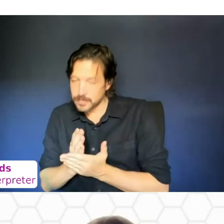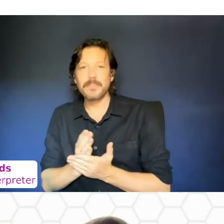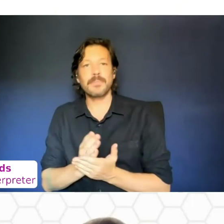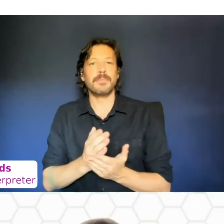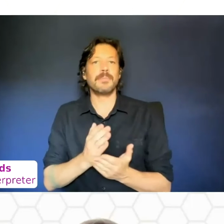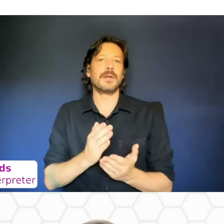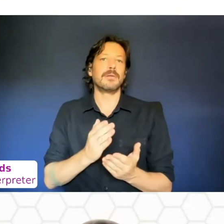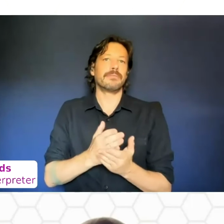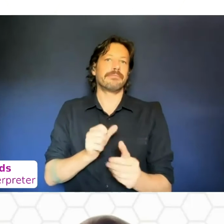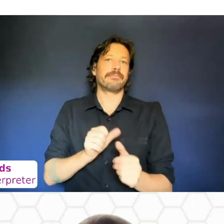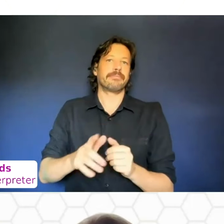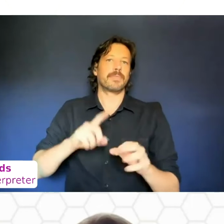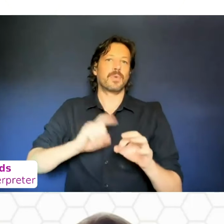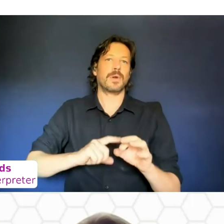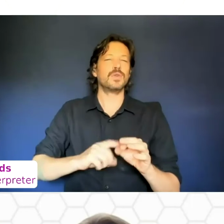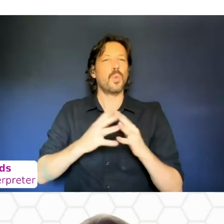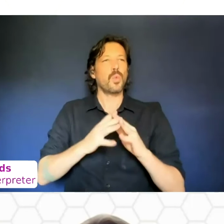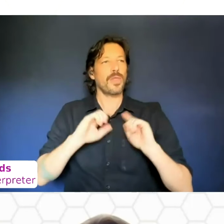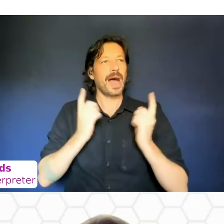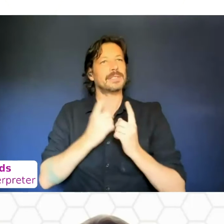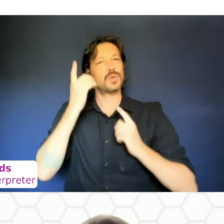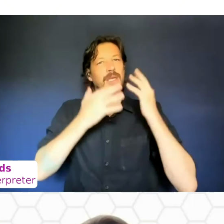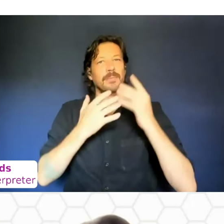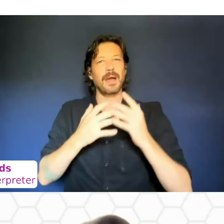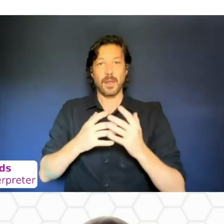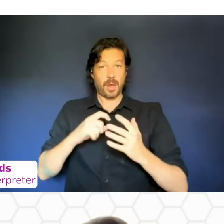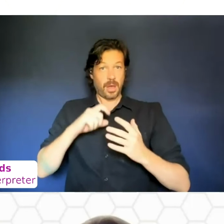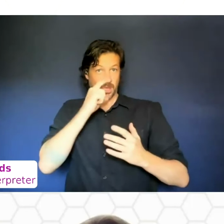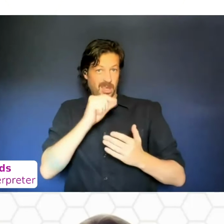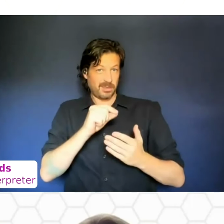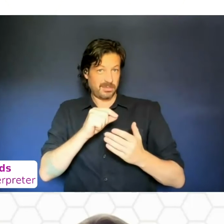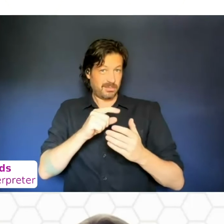for us to be thinking about and very happy to come back to you when I've done another look